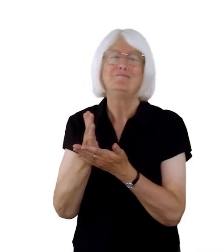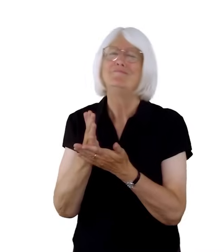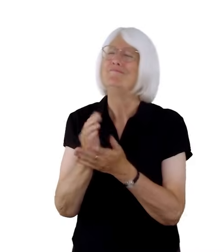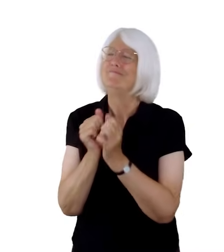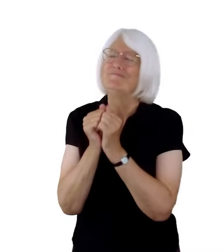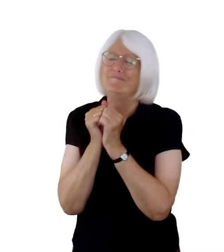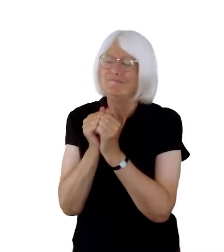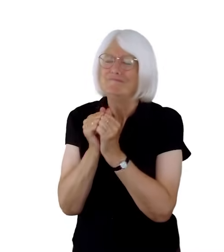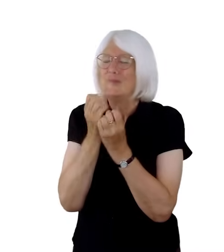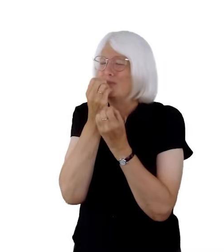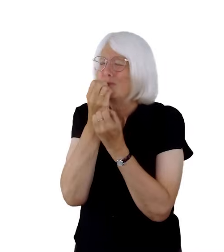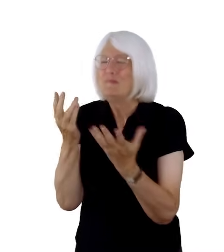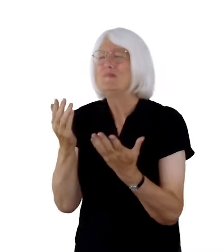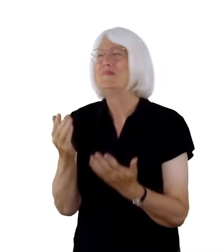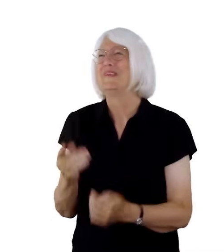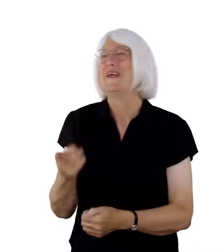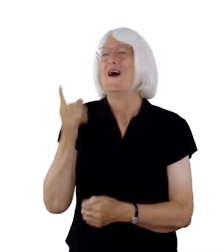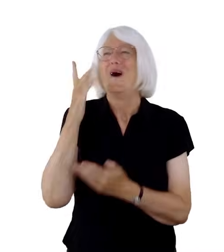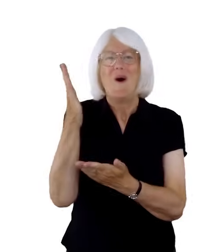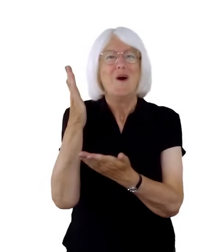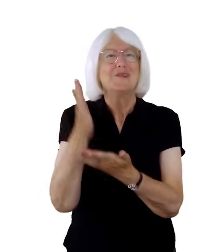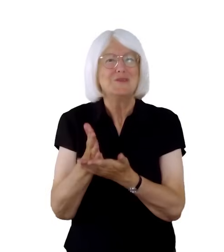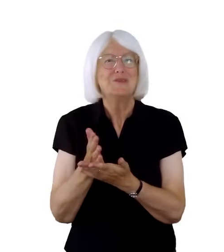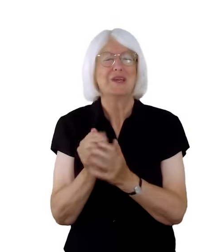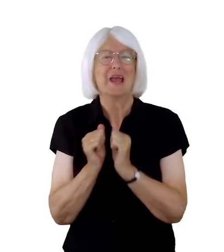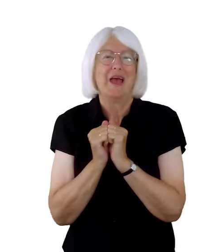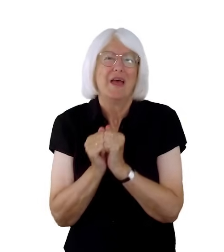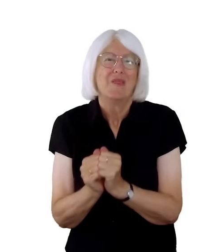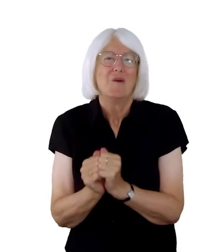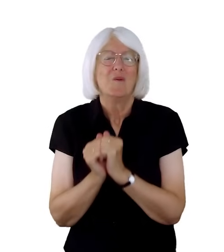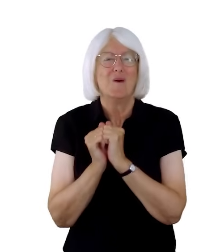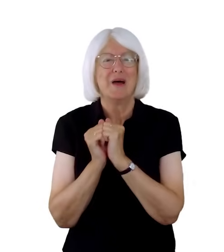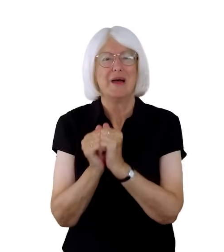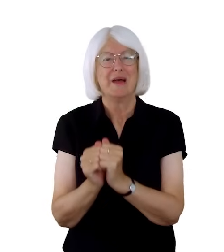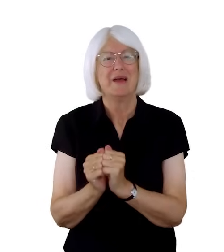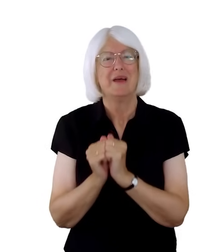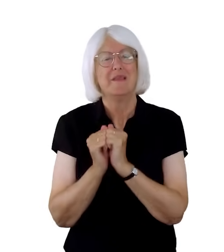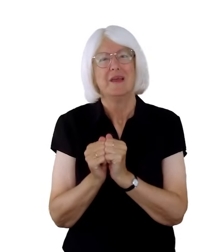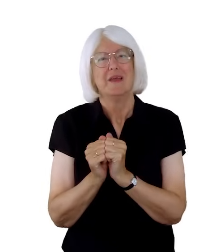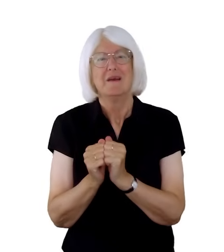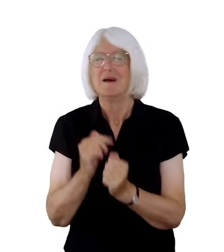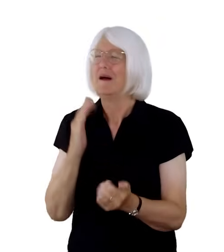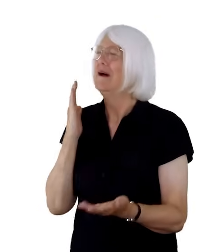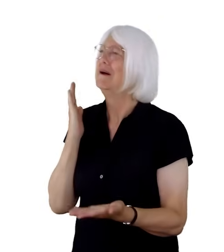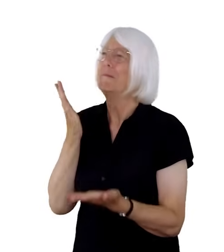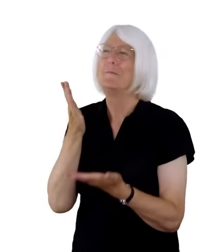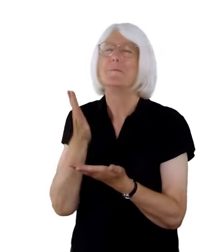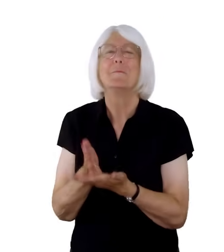You're altogether lovely Altogether worthy